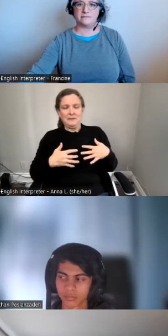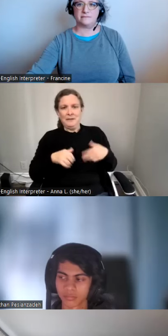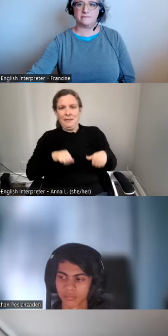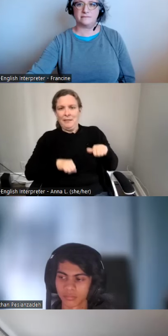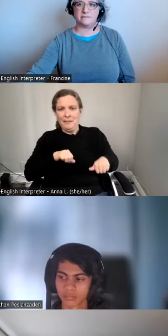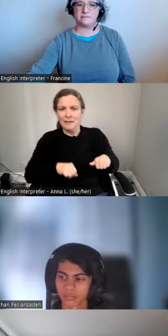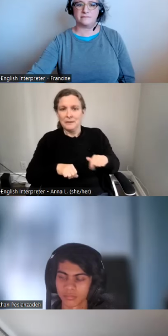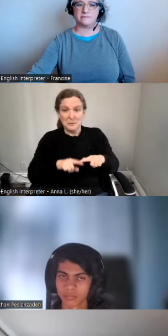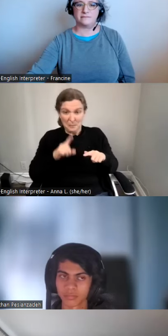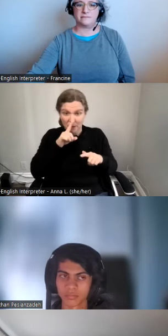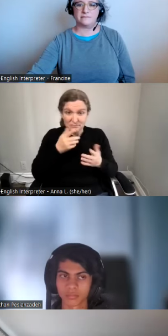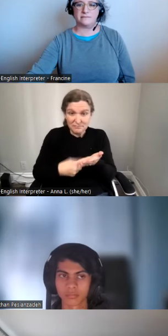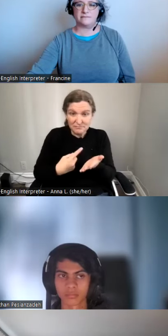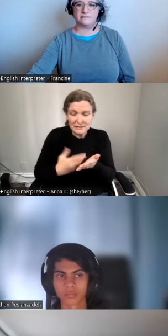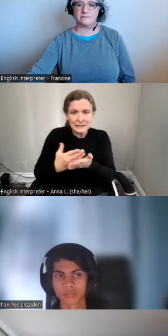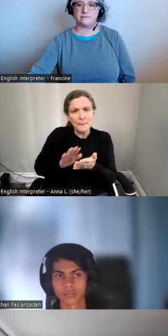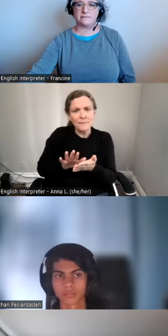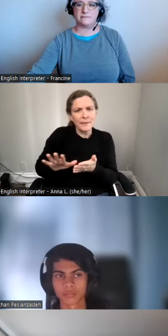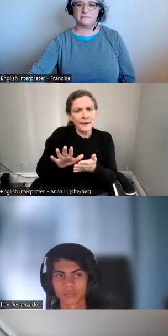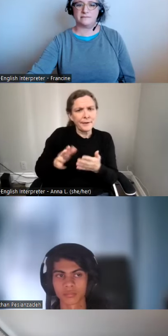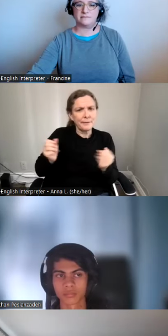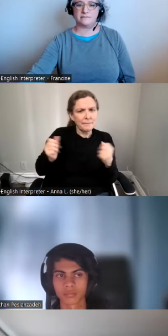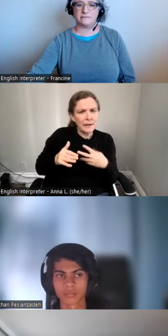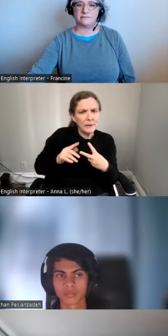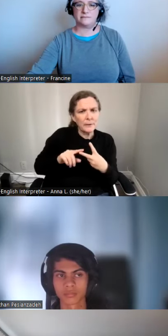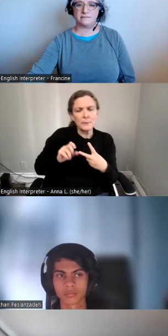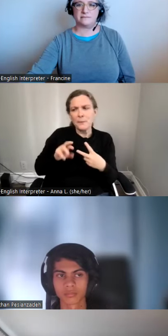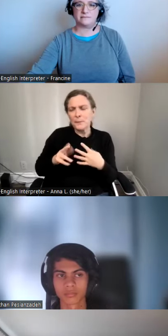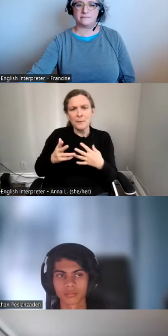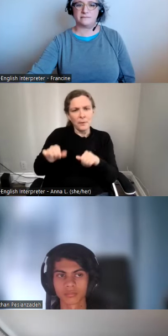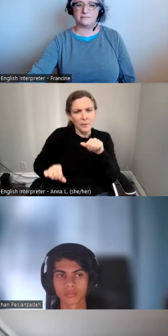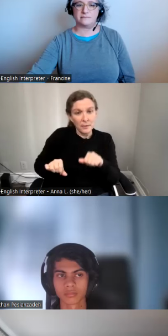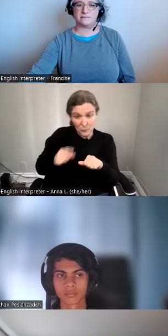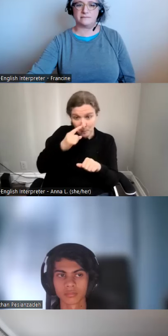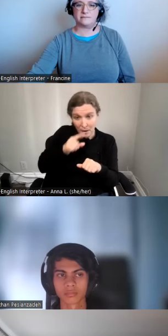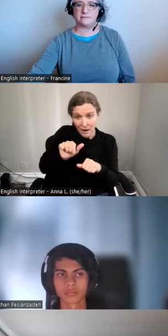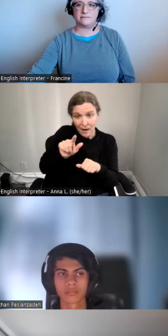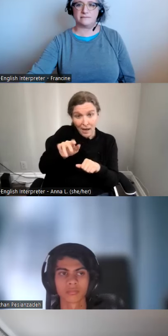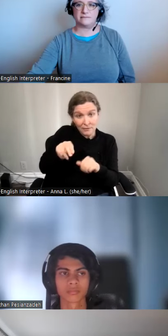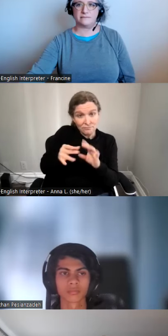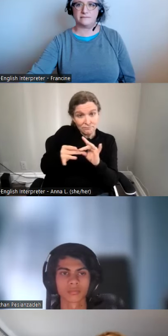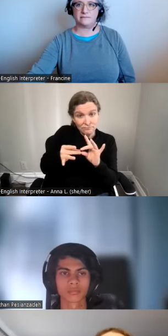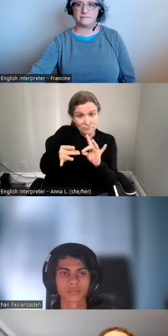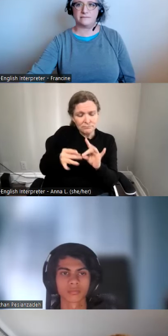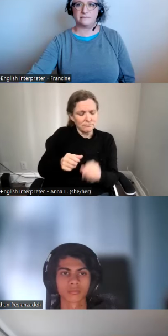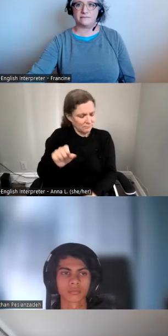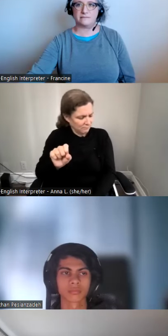, because parents and careers are still scared, so I don't know if we can touch on what some of those